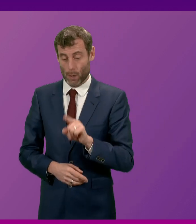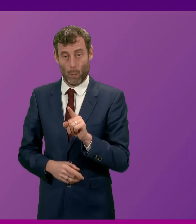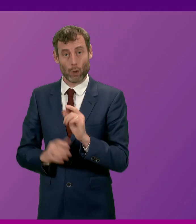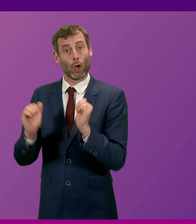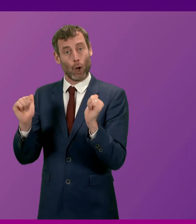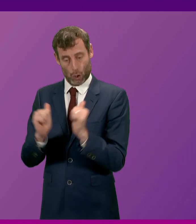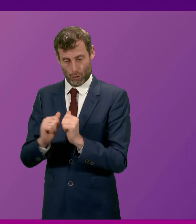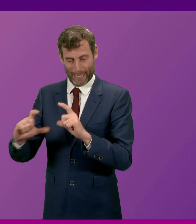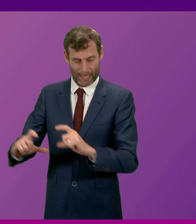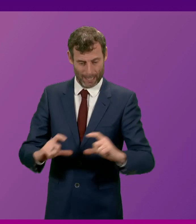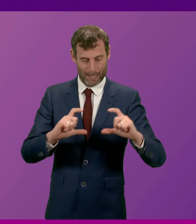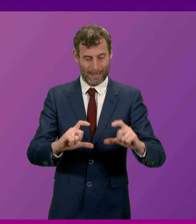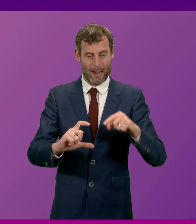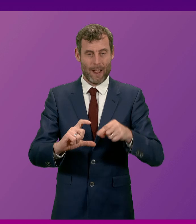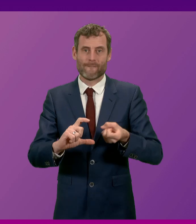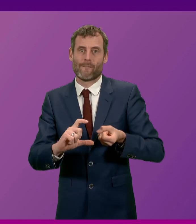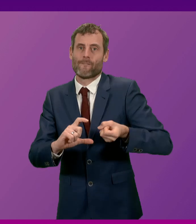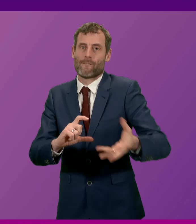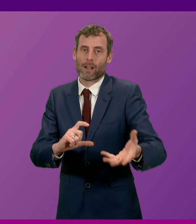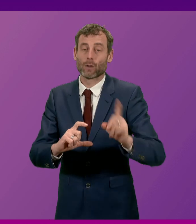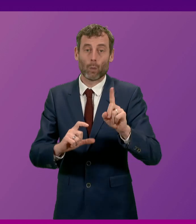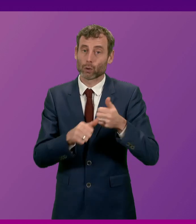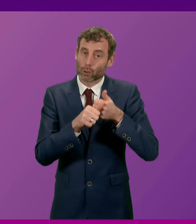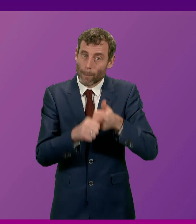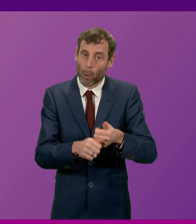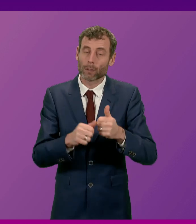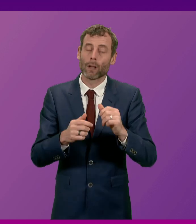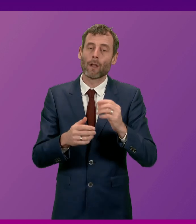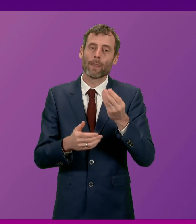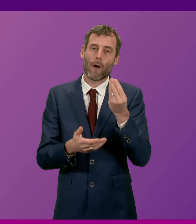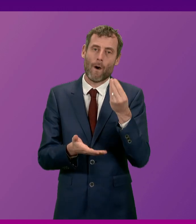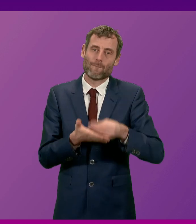make sure that we can support the affordable housing programme. If